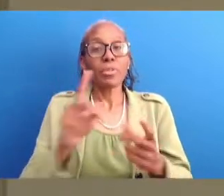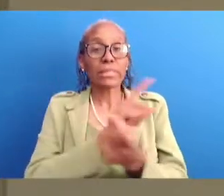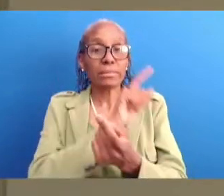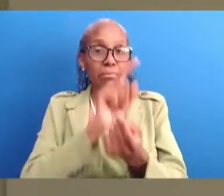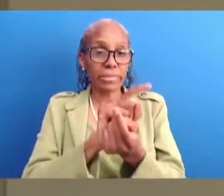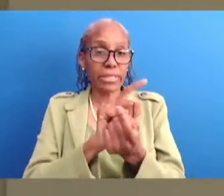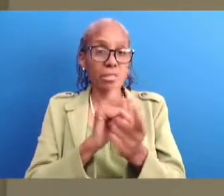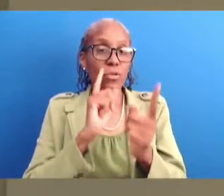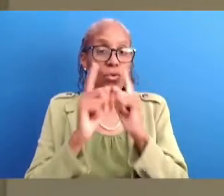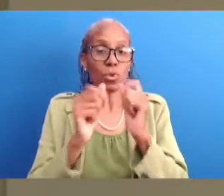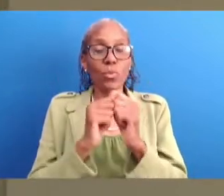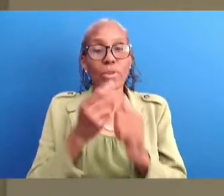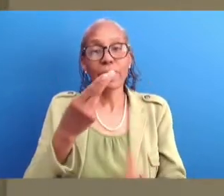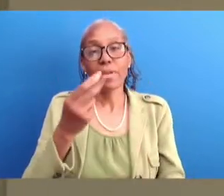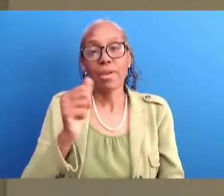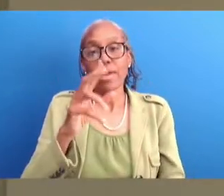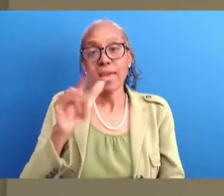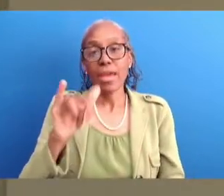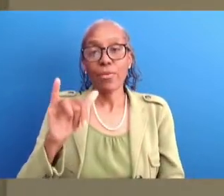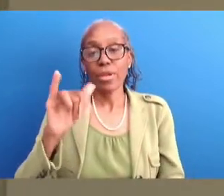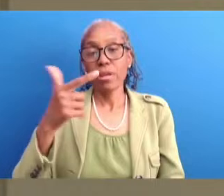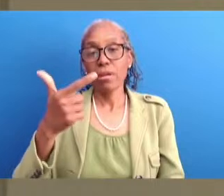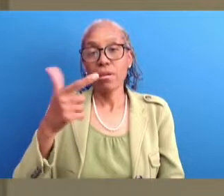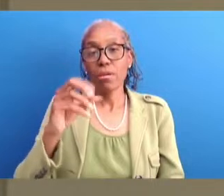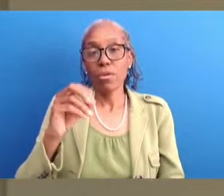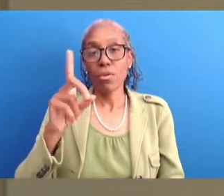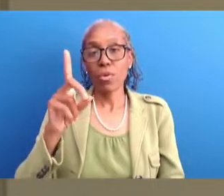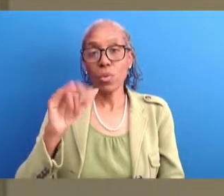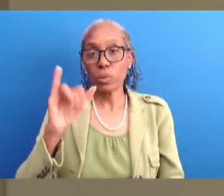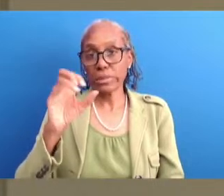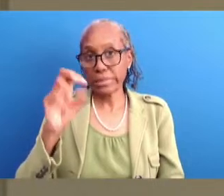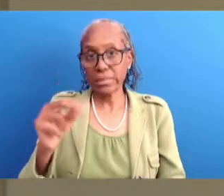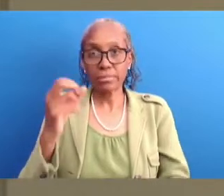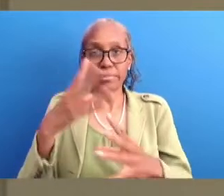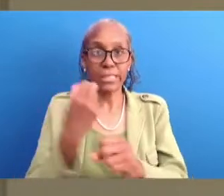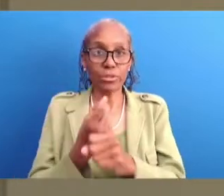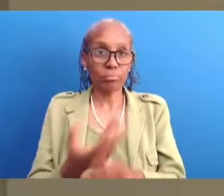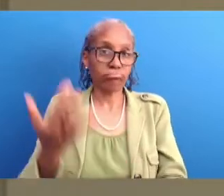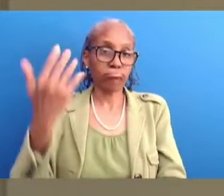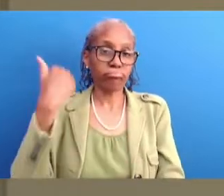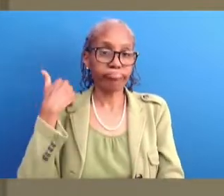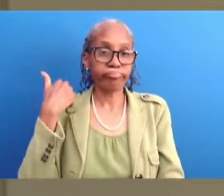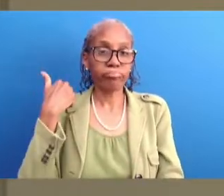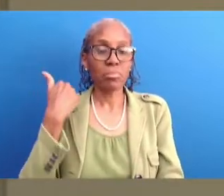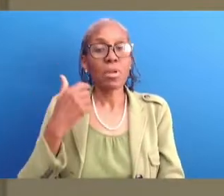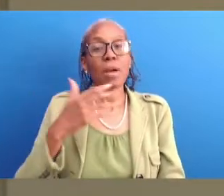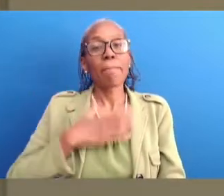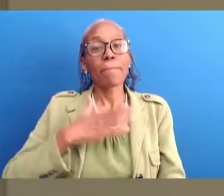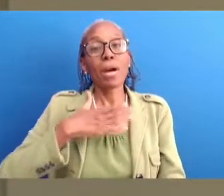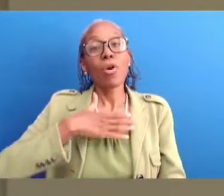CHARLOTTEAN.